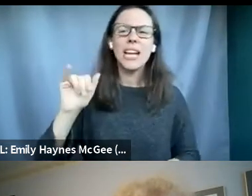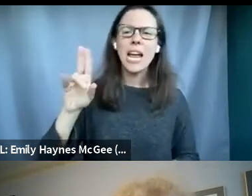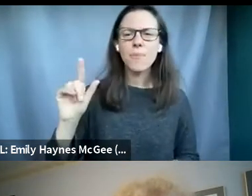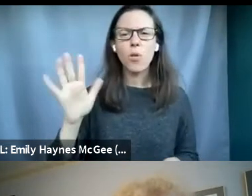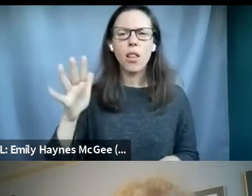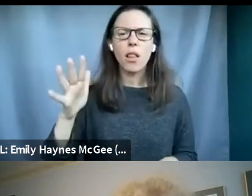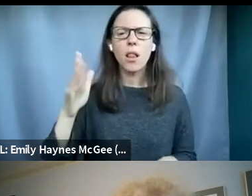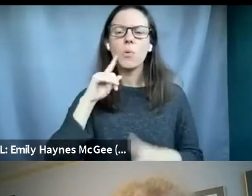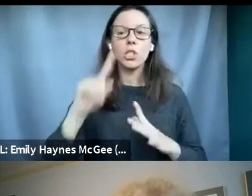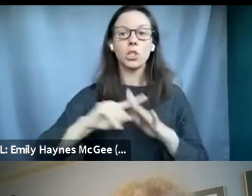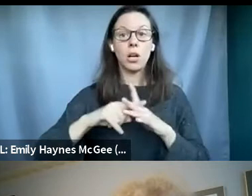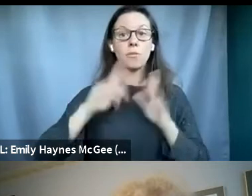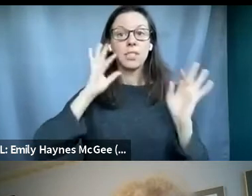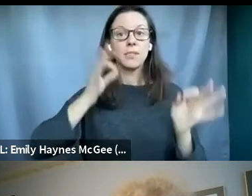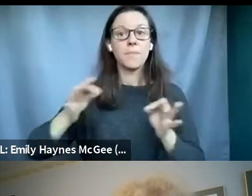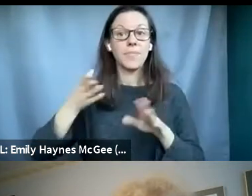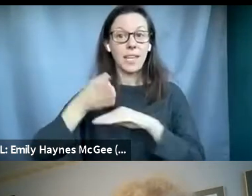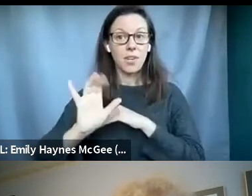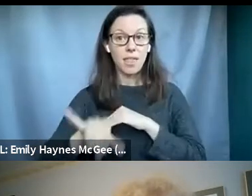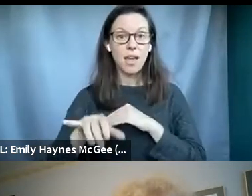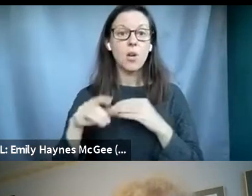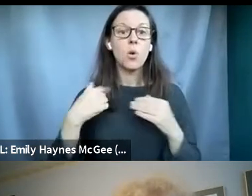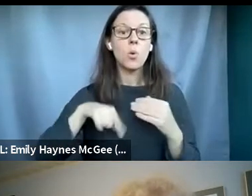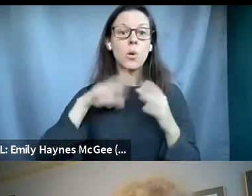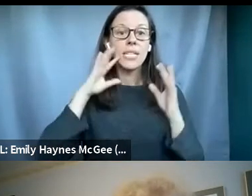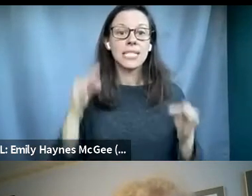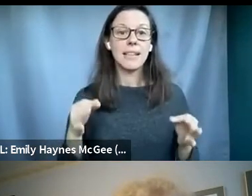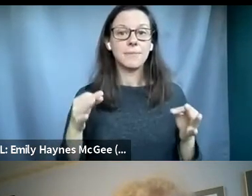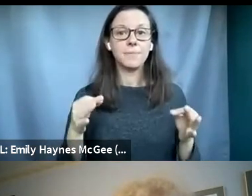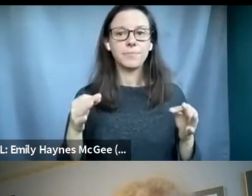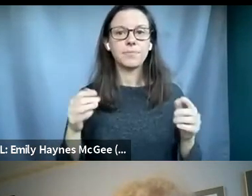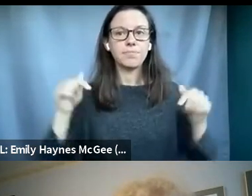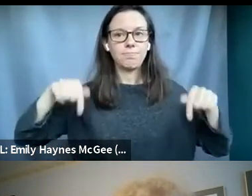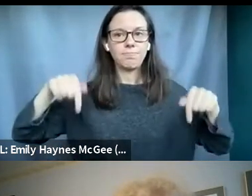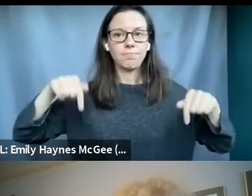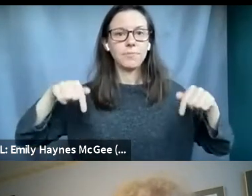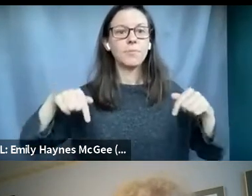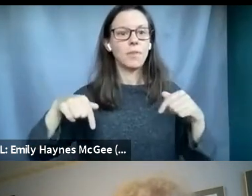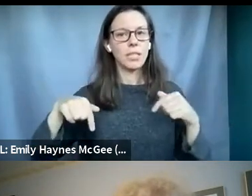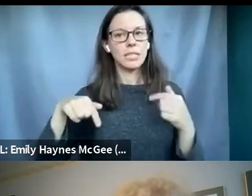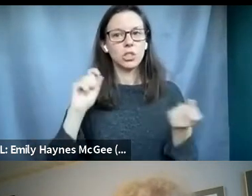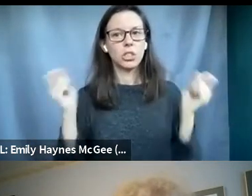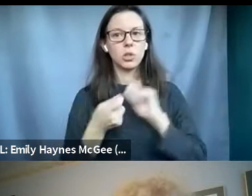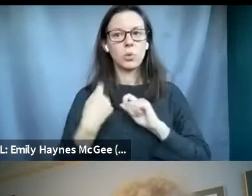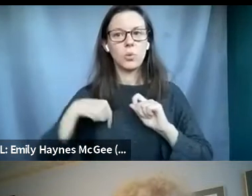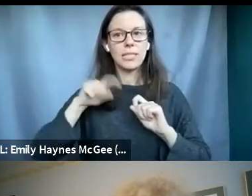So from that conversation we decided that this is what changes needed to be made, realistically.